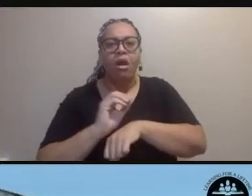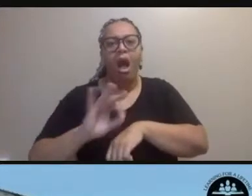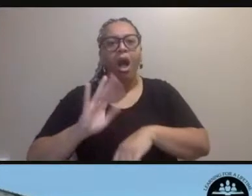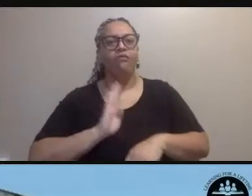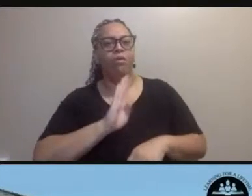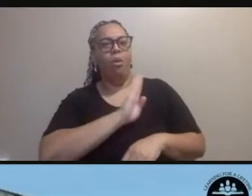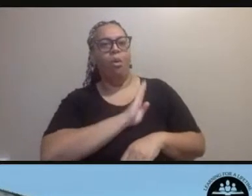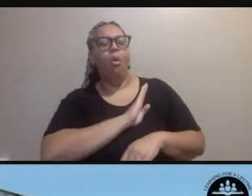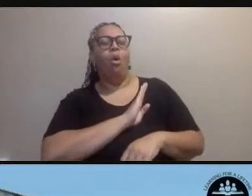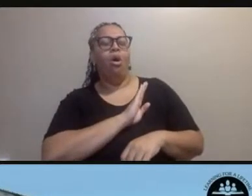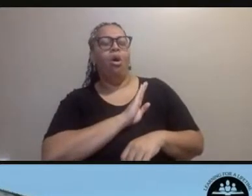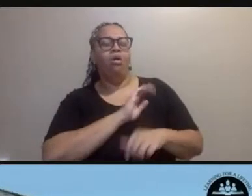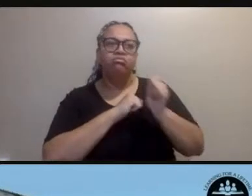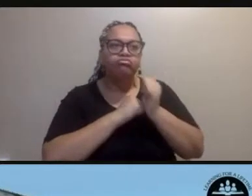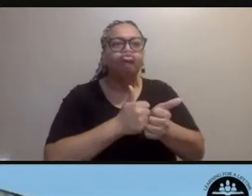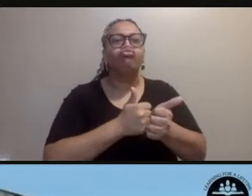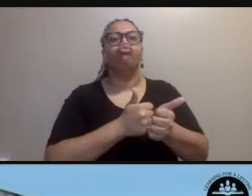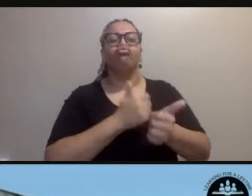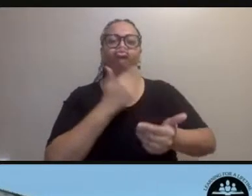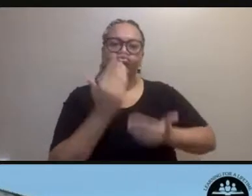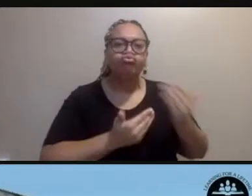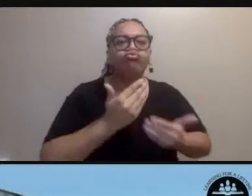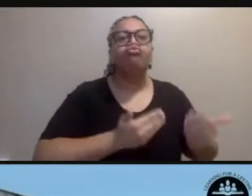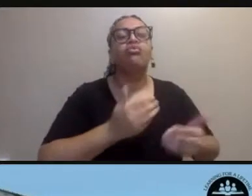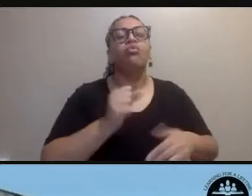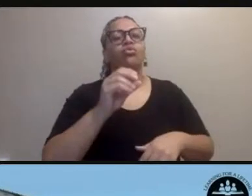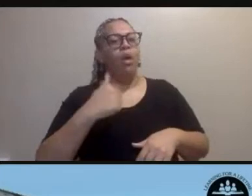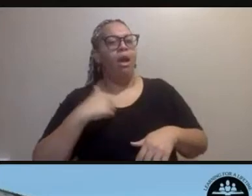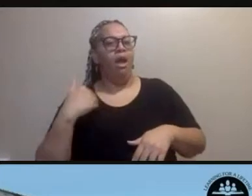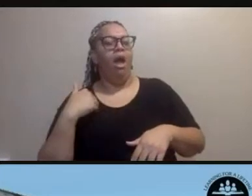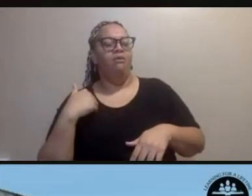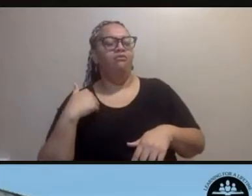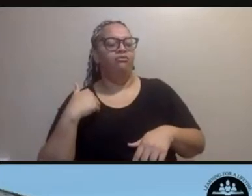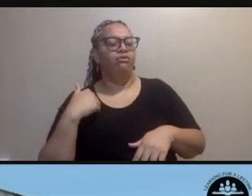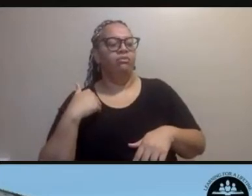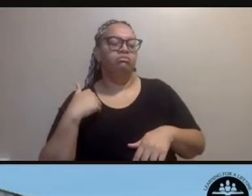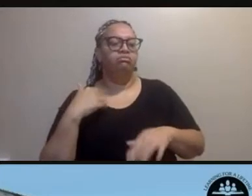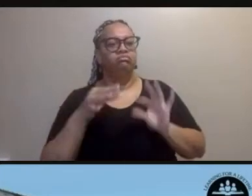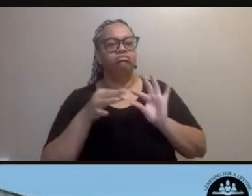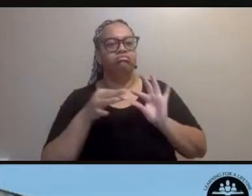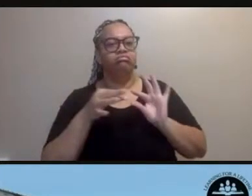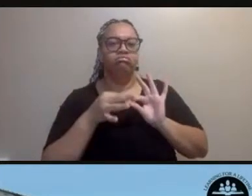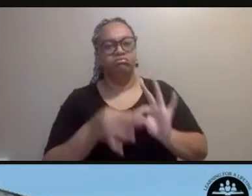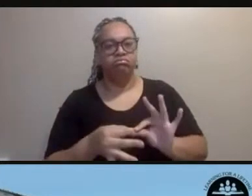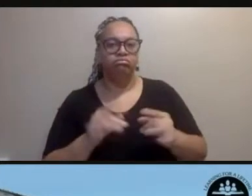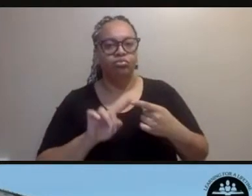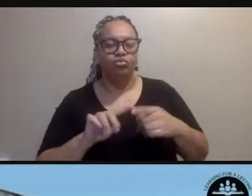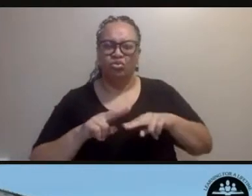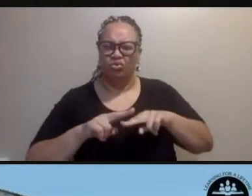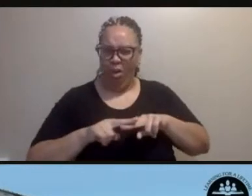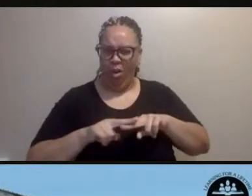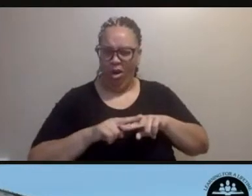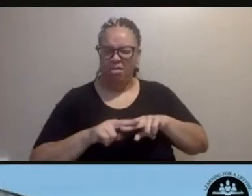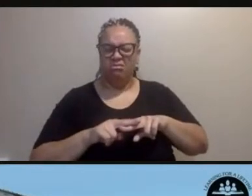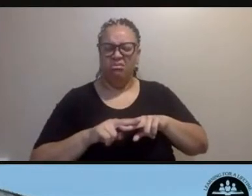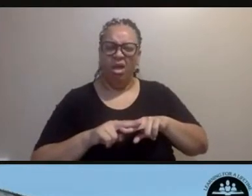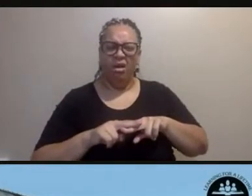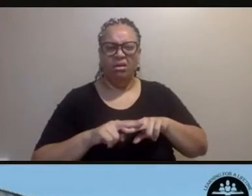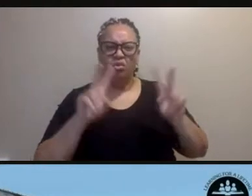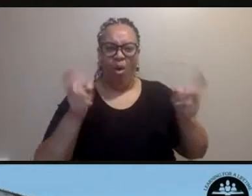REALLY THOUGHT ABOUT THE WORK OF THE BOARD GETTING ON TRACK